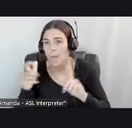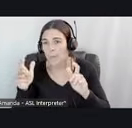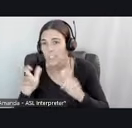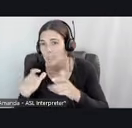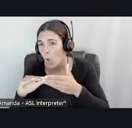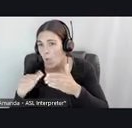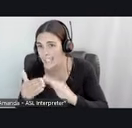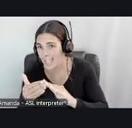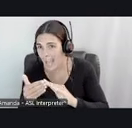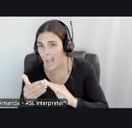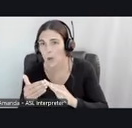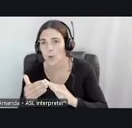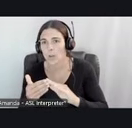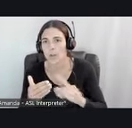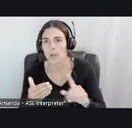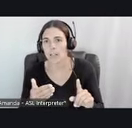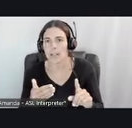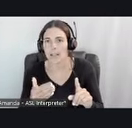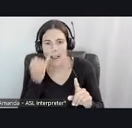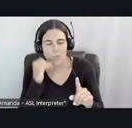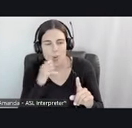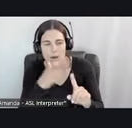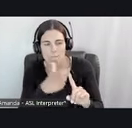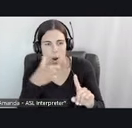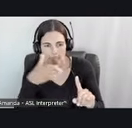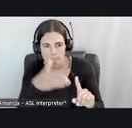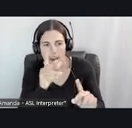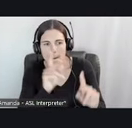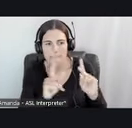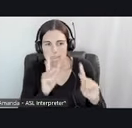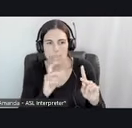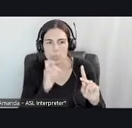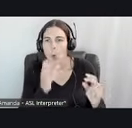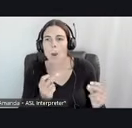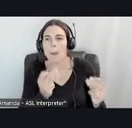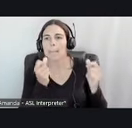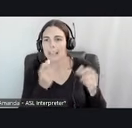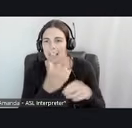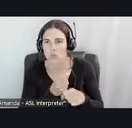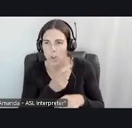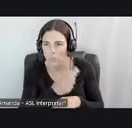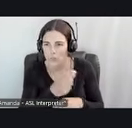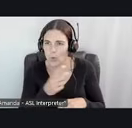don't immediately trust you. Um, and it takes time to build that. Um, I think it's important for us